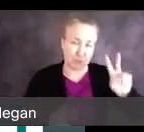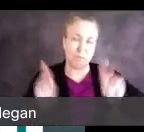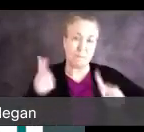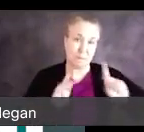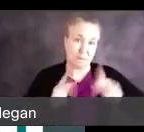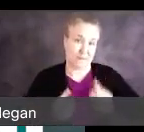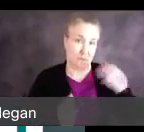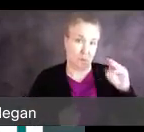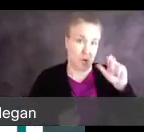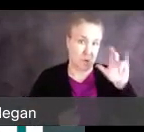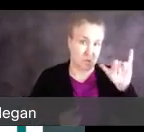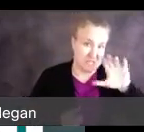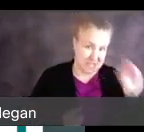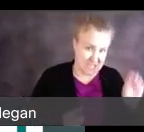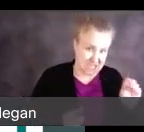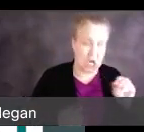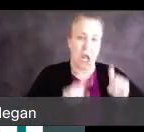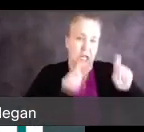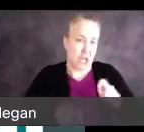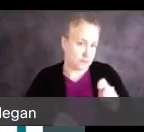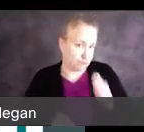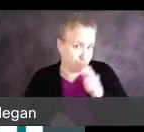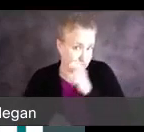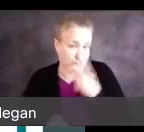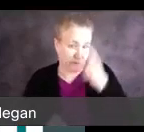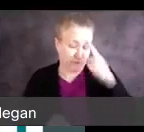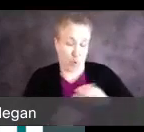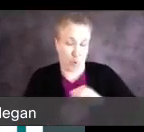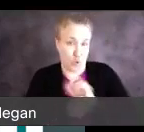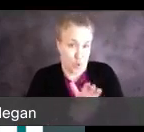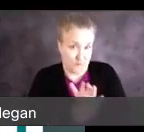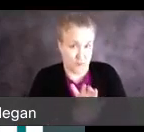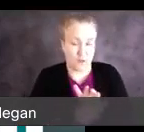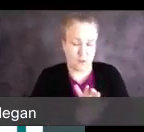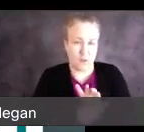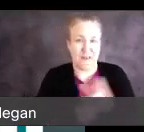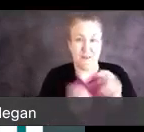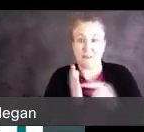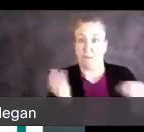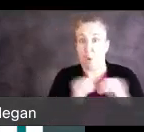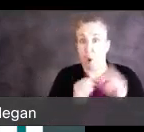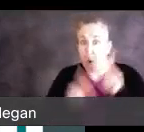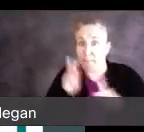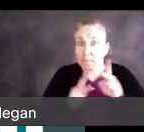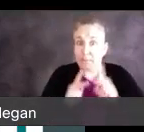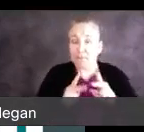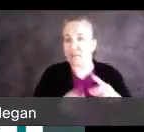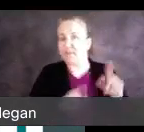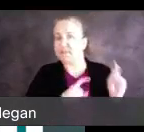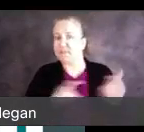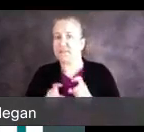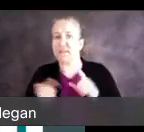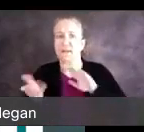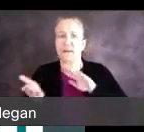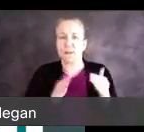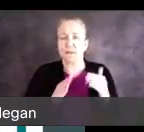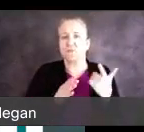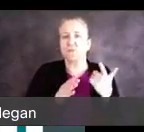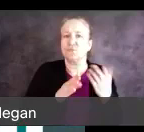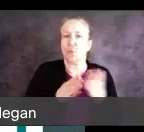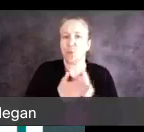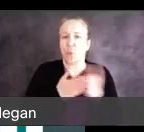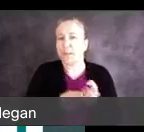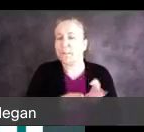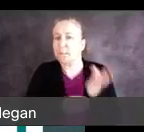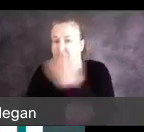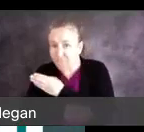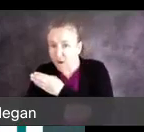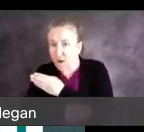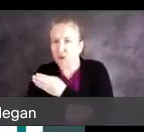were tested for COVID-19. This is an increase of 1,114 people tested, compared with the 14-day period